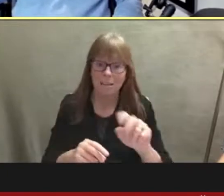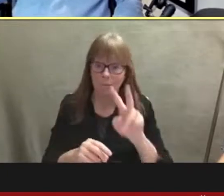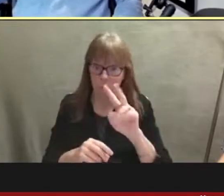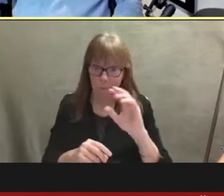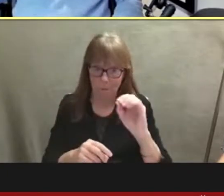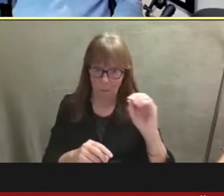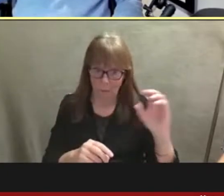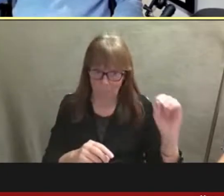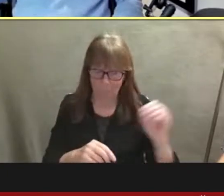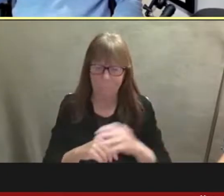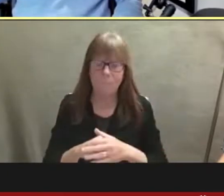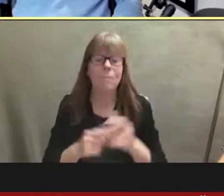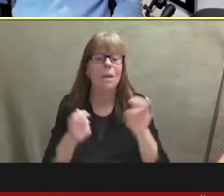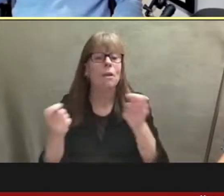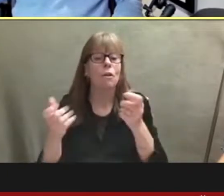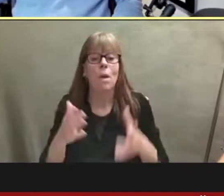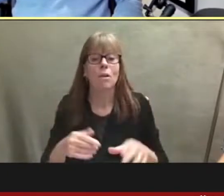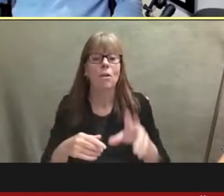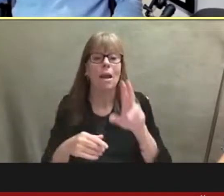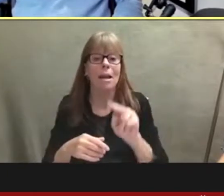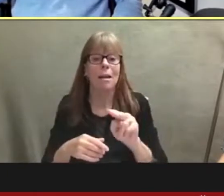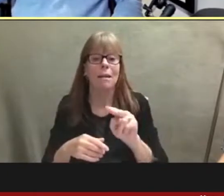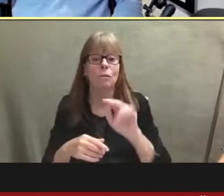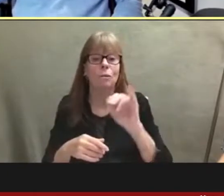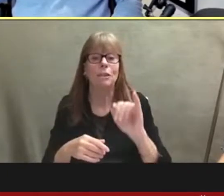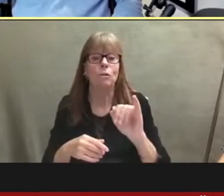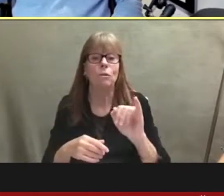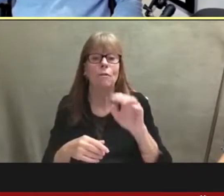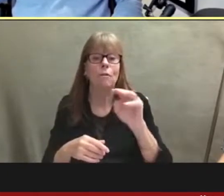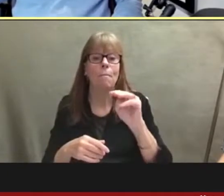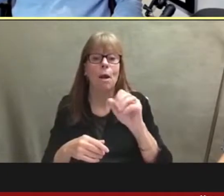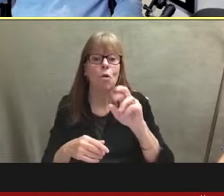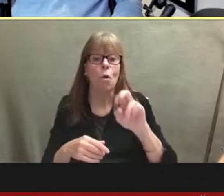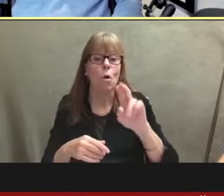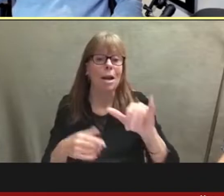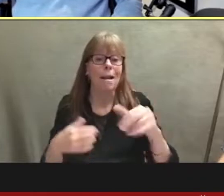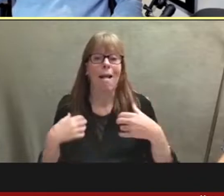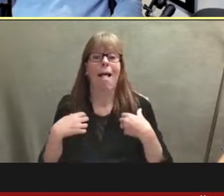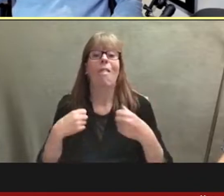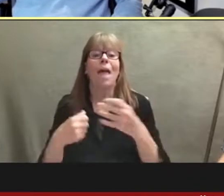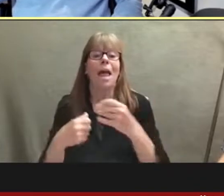Director of National Institute on Minority Health and Health Disparities, after consulting with the